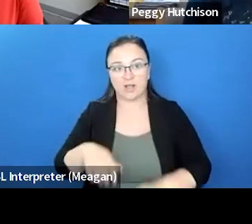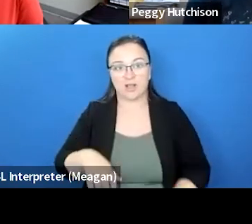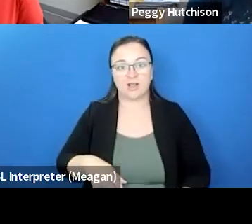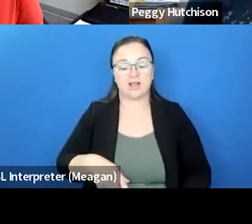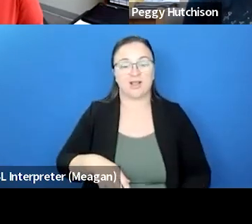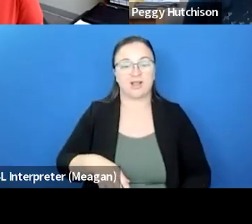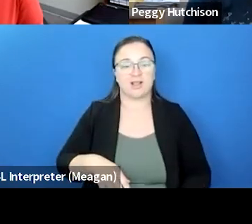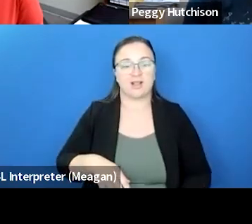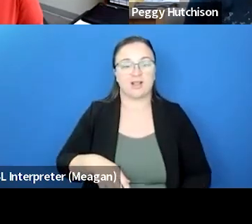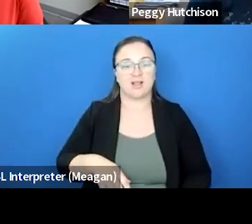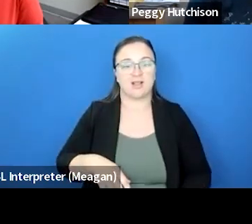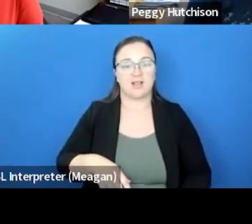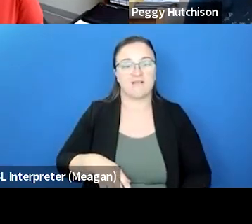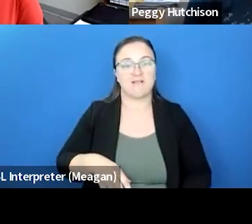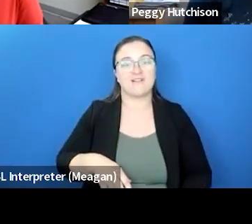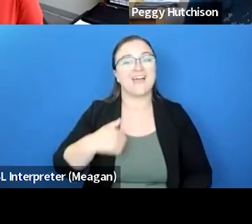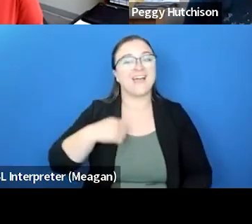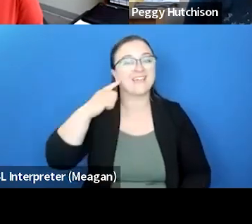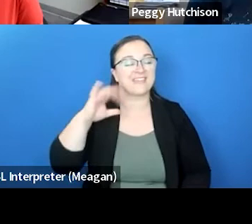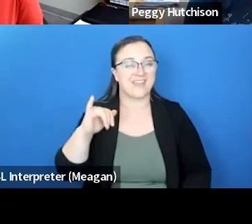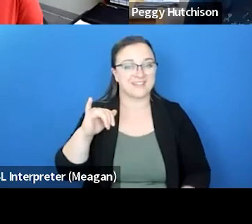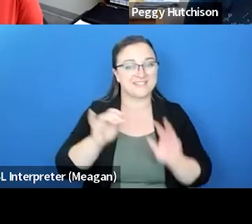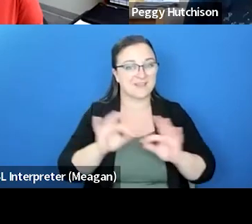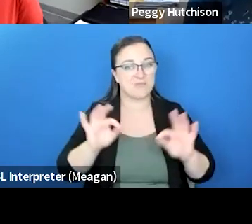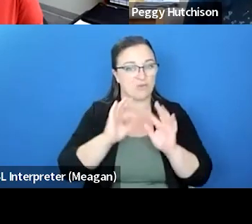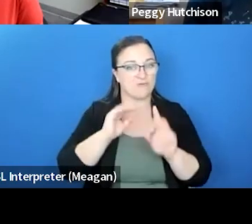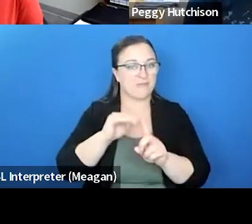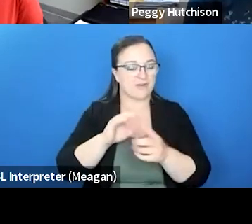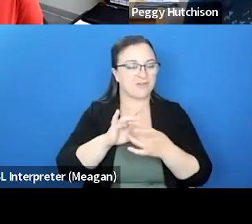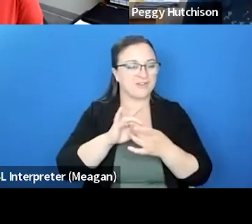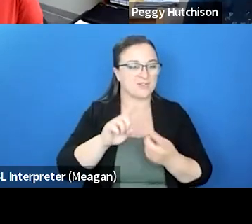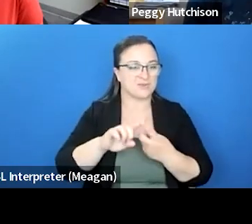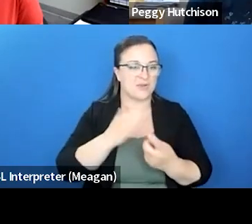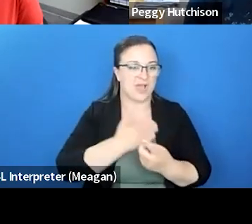And I think that's a really important reminder in the work that we do, that the type of work